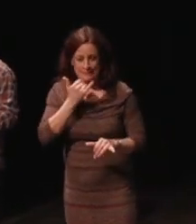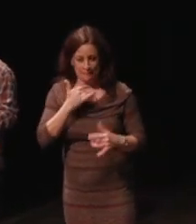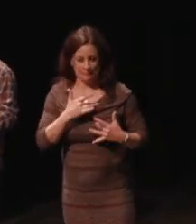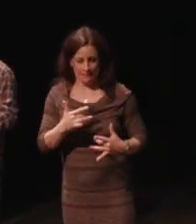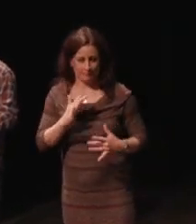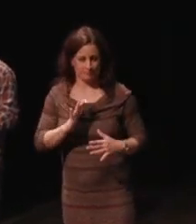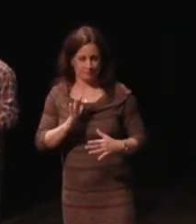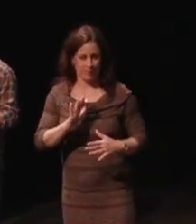before.